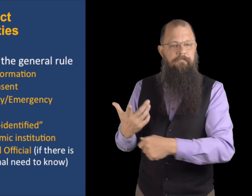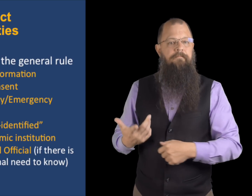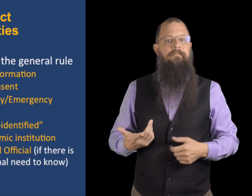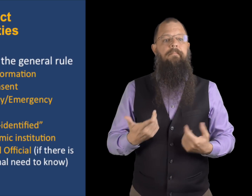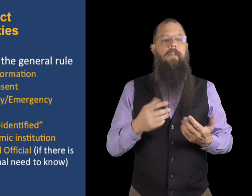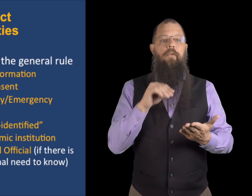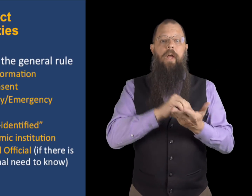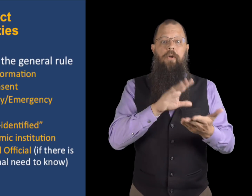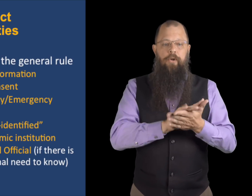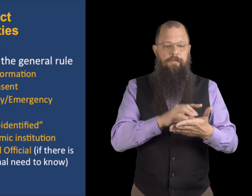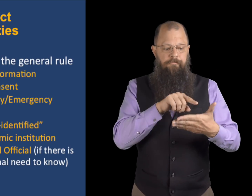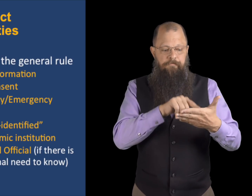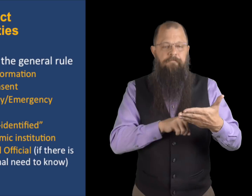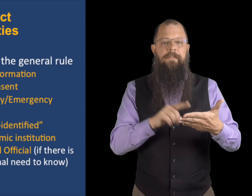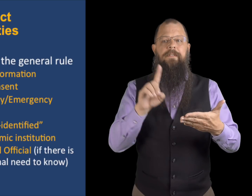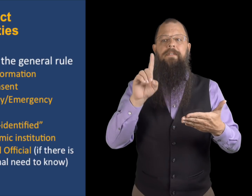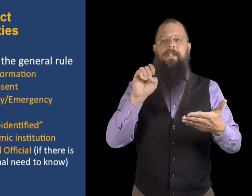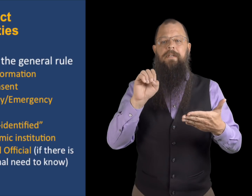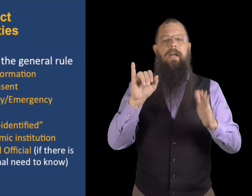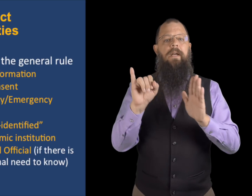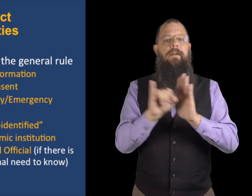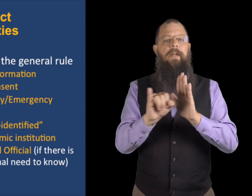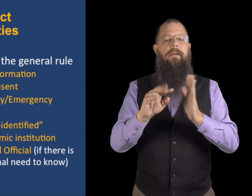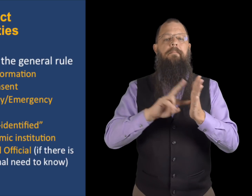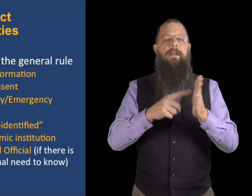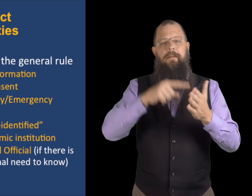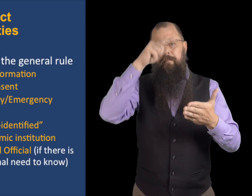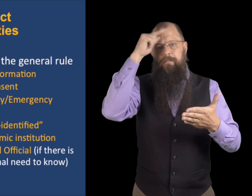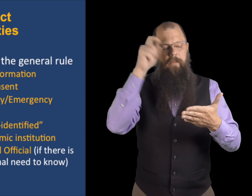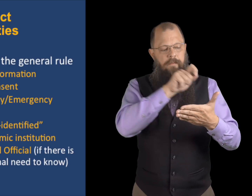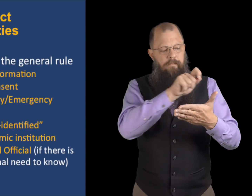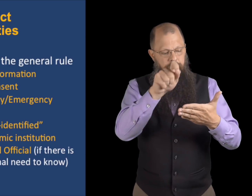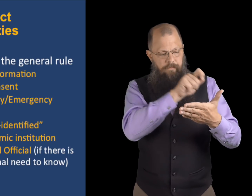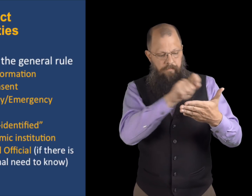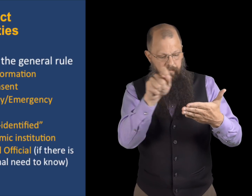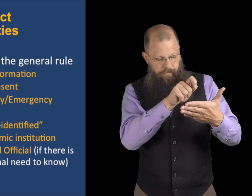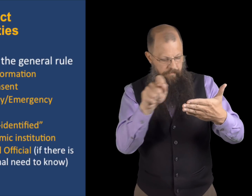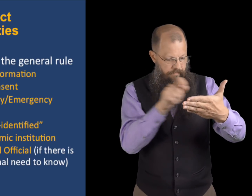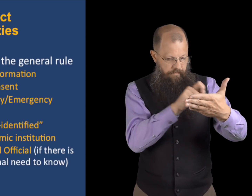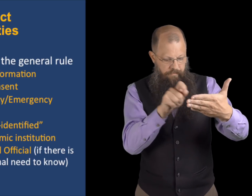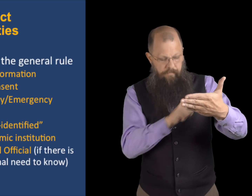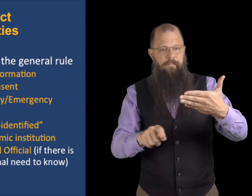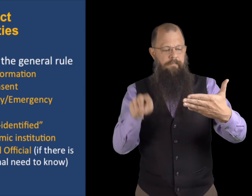we are required to comply; records that have been de-identified, meaning they've